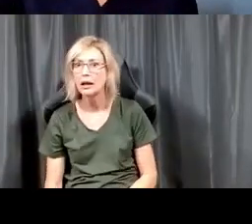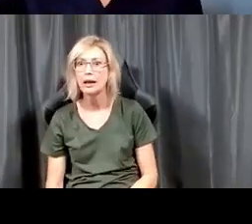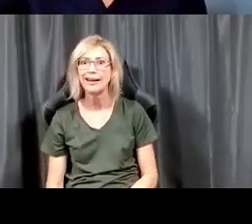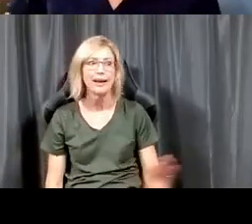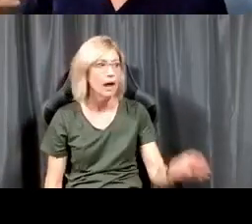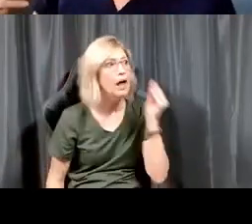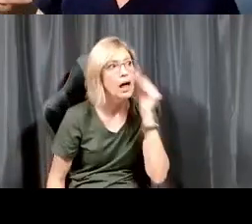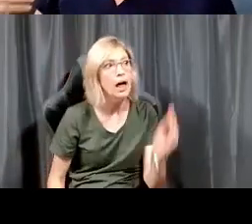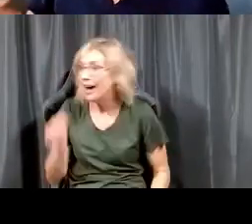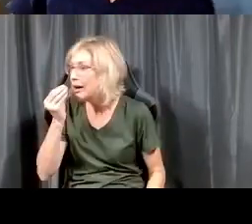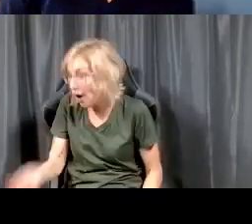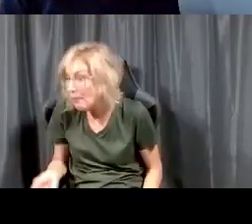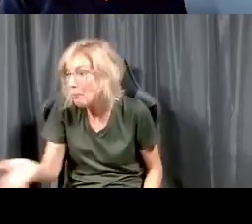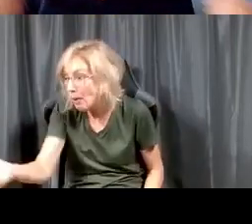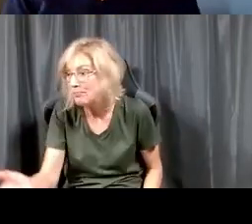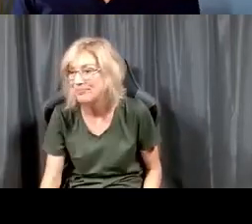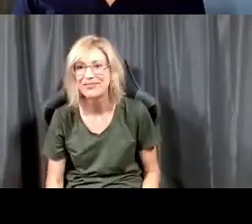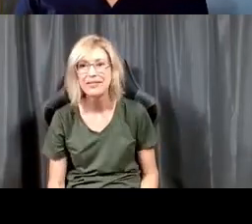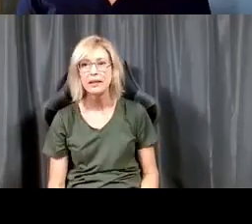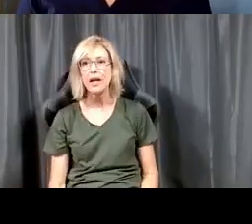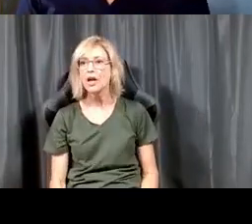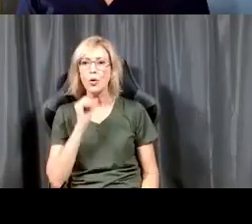(kissing the food) don' t just sit there and go, Kiss it, Kiss it.